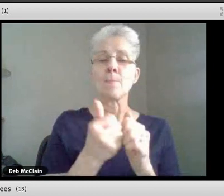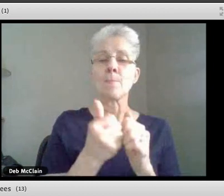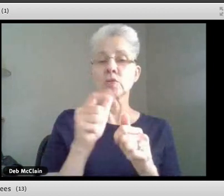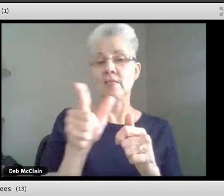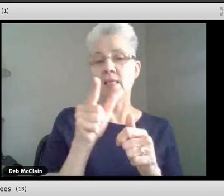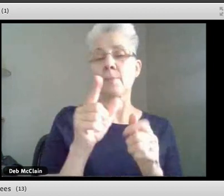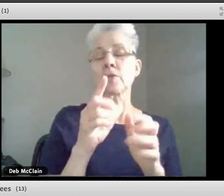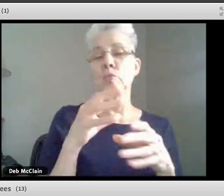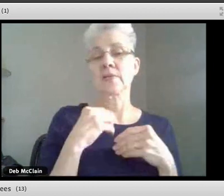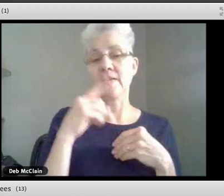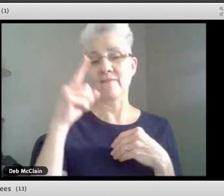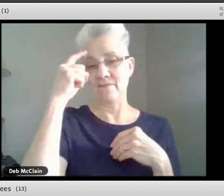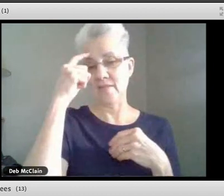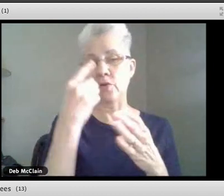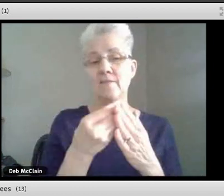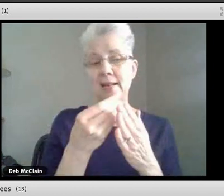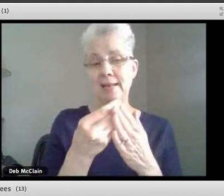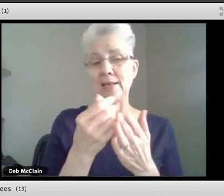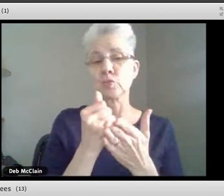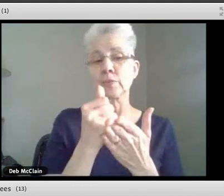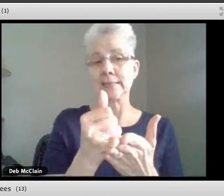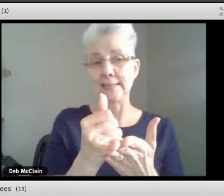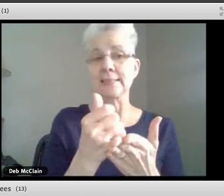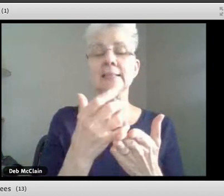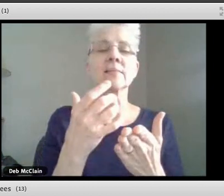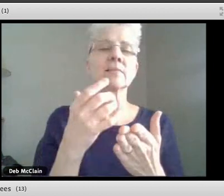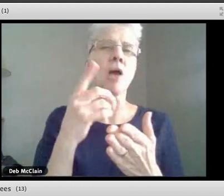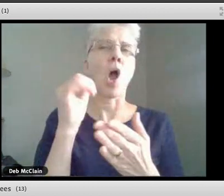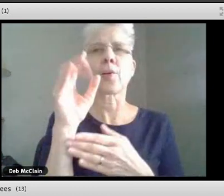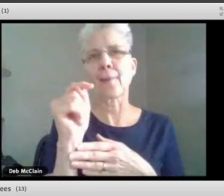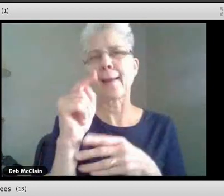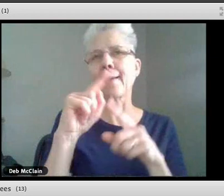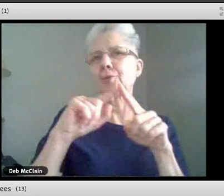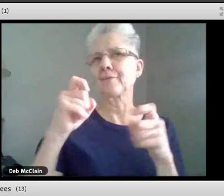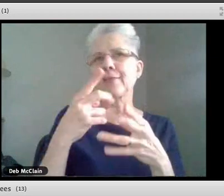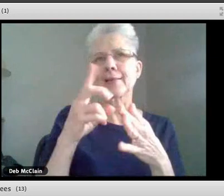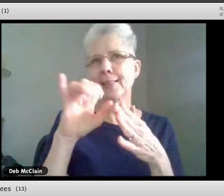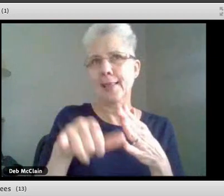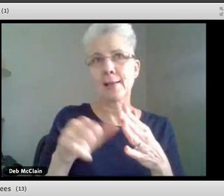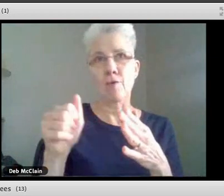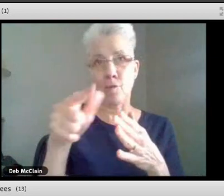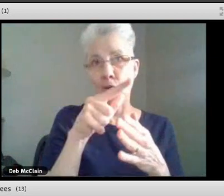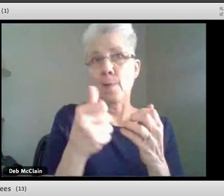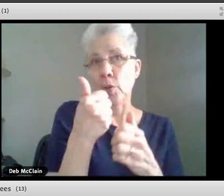either through grant or different things like that, so even if you're not part of the Section 508,